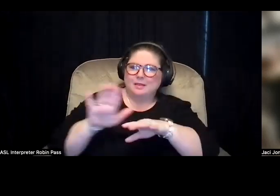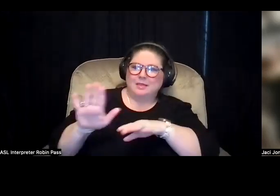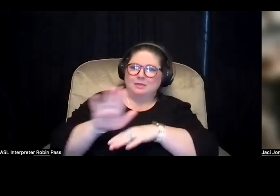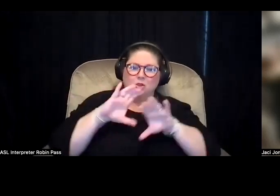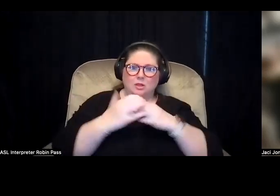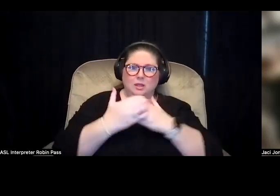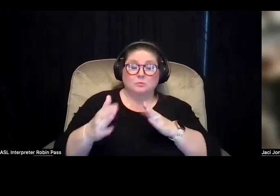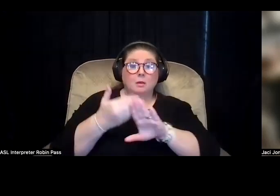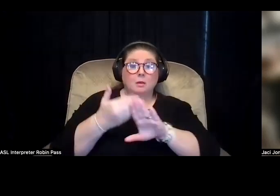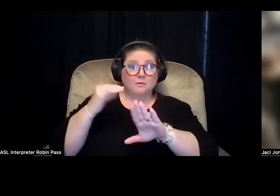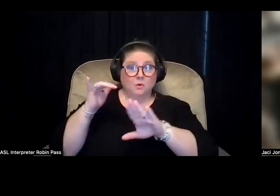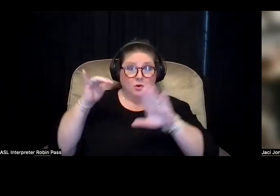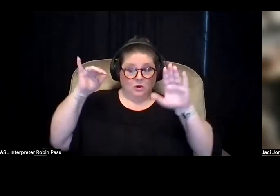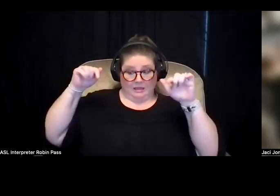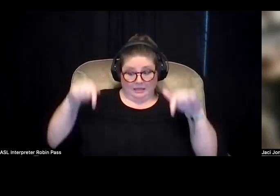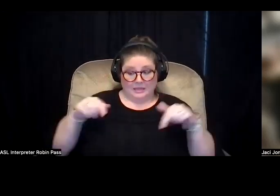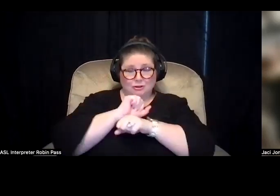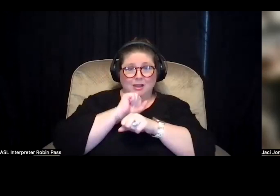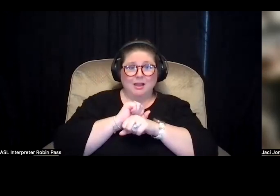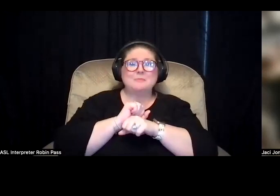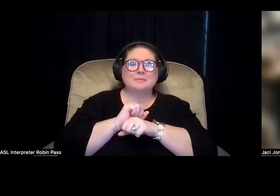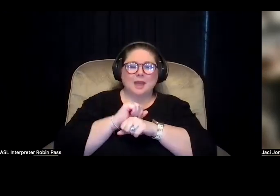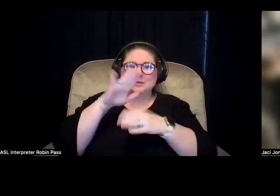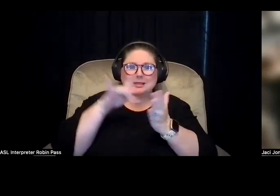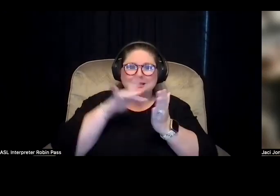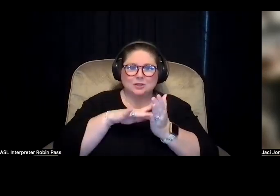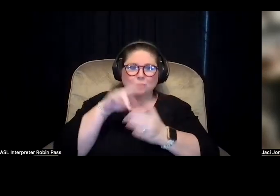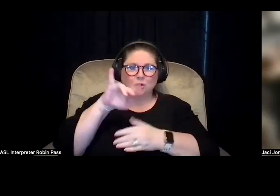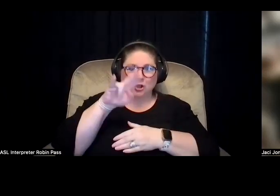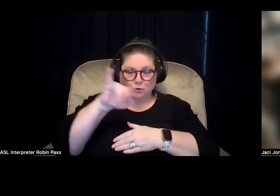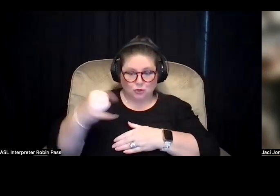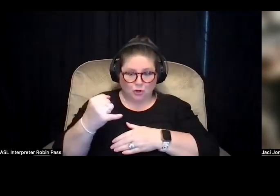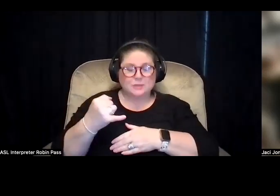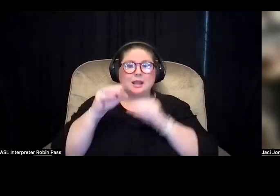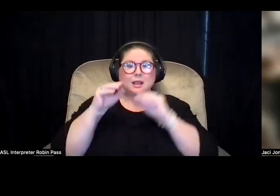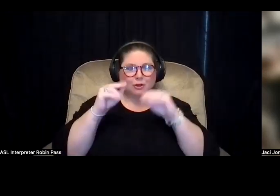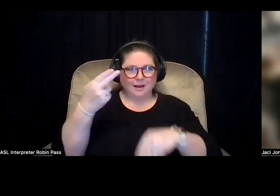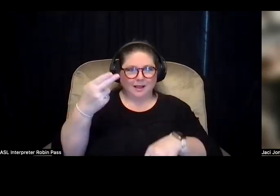as a high school history teacher in central new jersey where i taught everything from